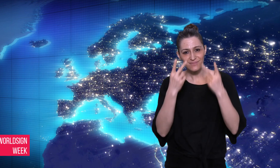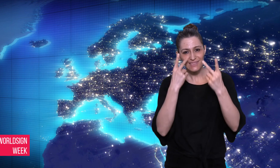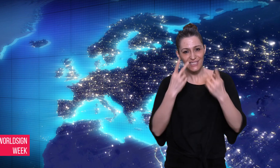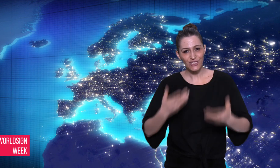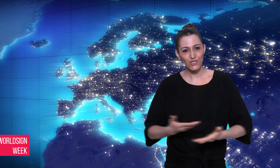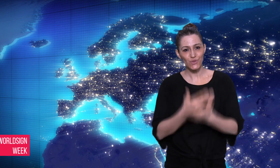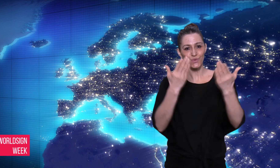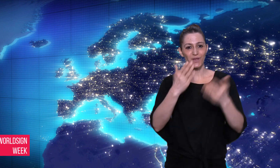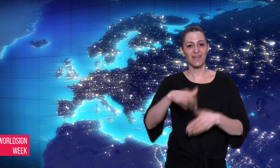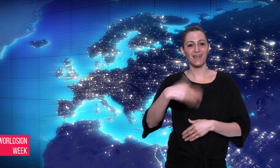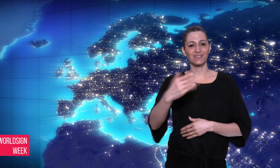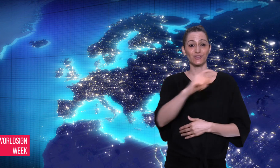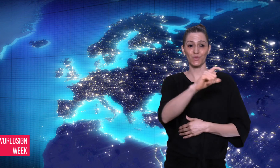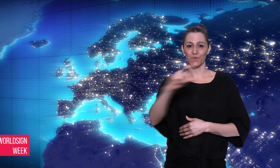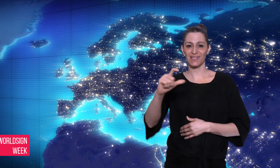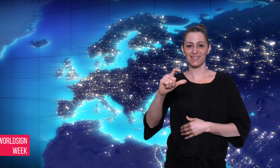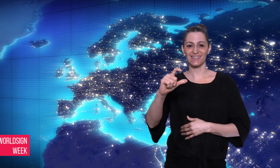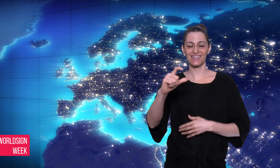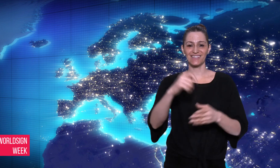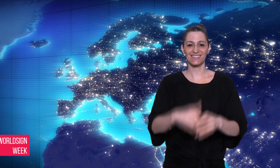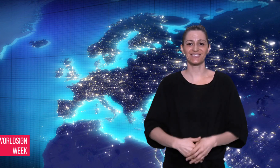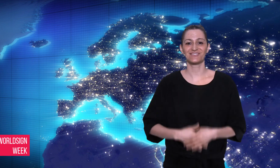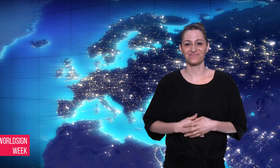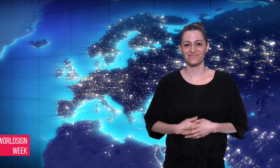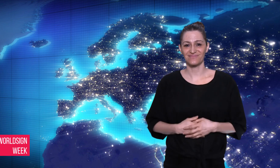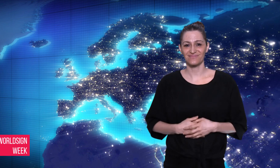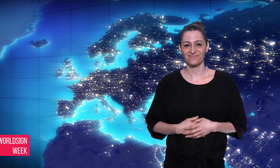See you next week.